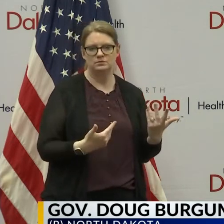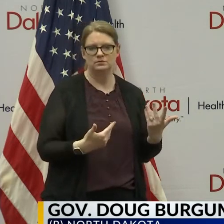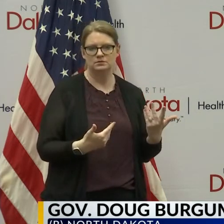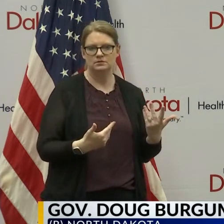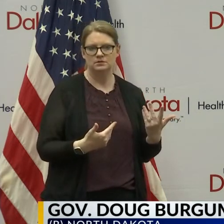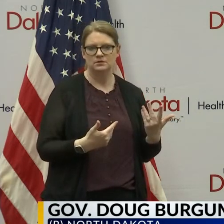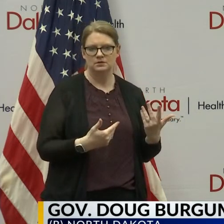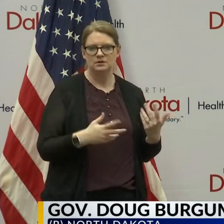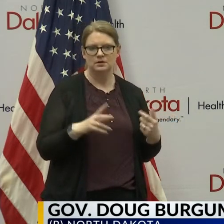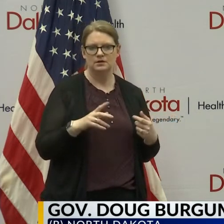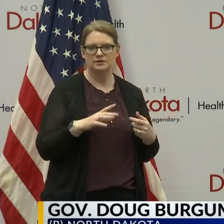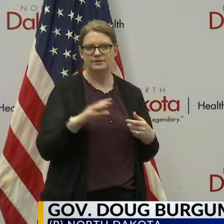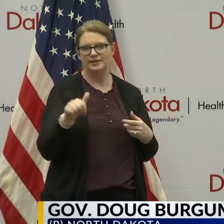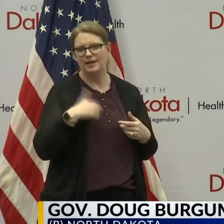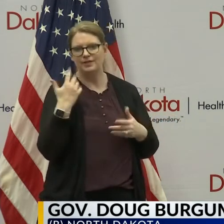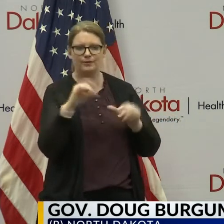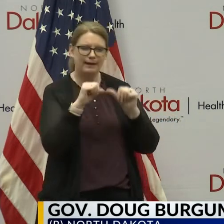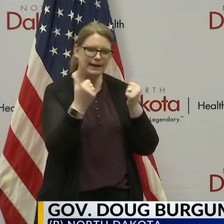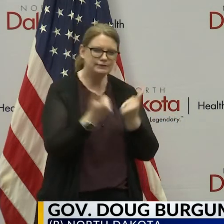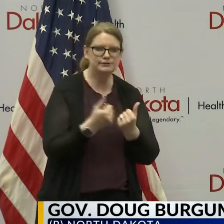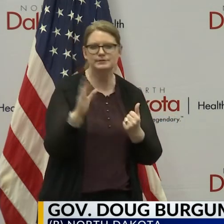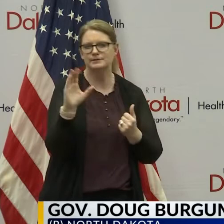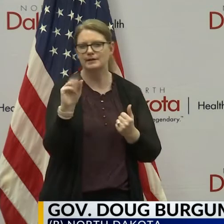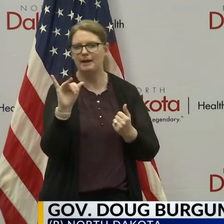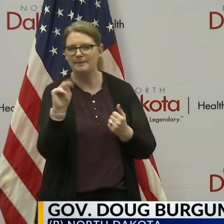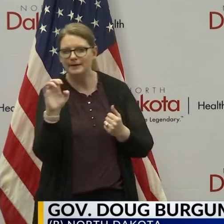WE ARE REALLY APPRECIATIVE AND GRATEFUL FOR ALL THE WORK THAT